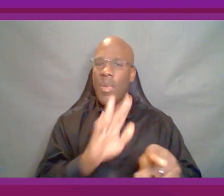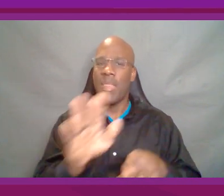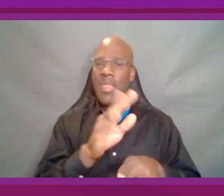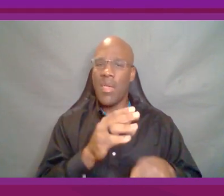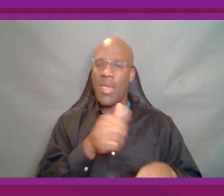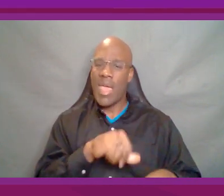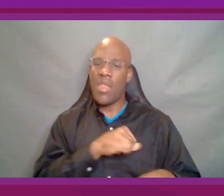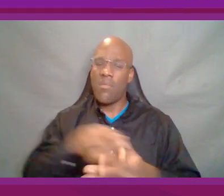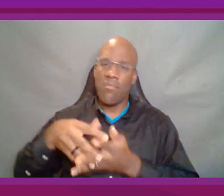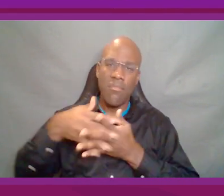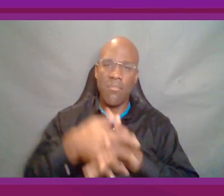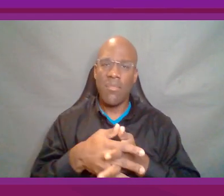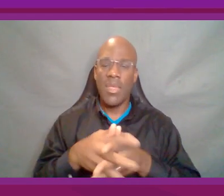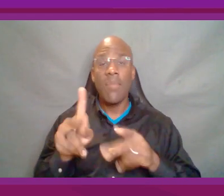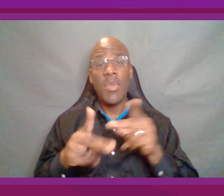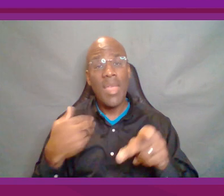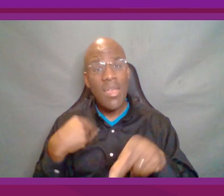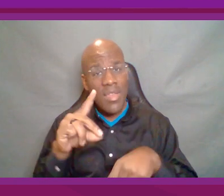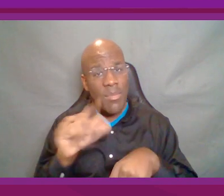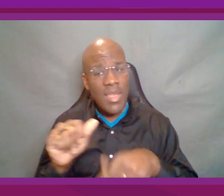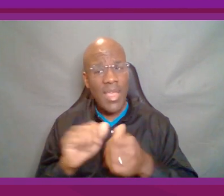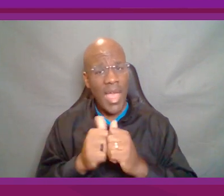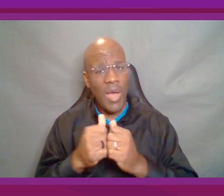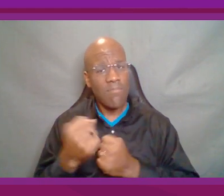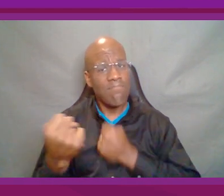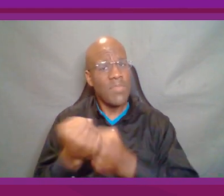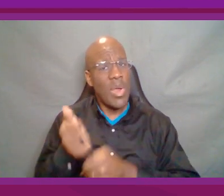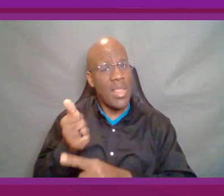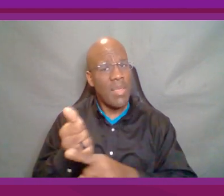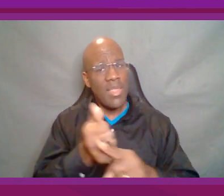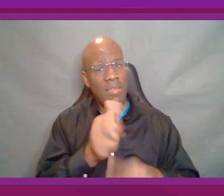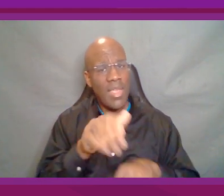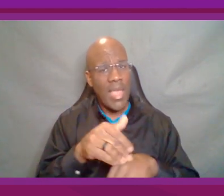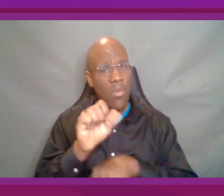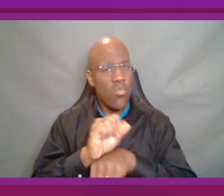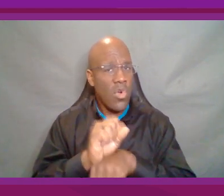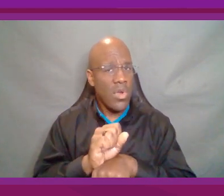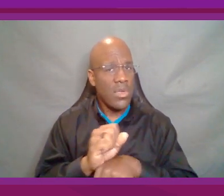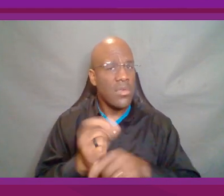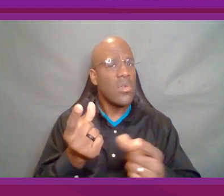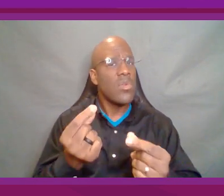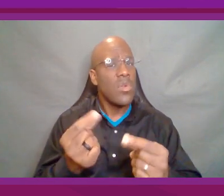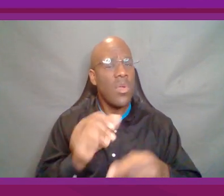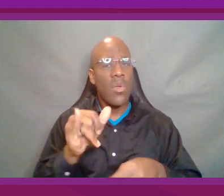How do people with disabilities advocate for themselves when they experience ableism at work, and what can employers do to support them?